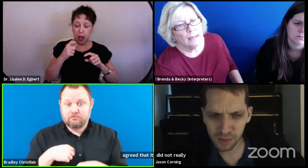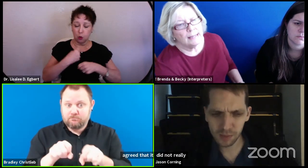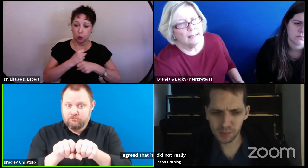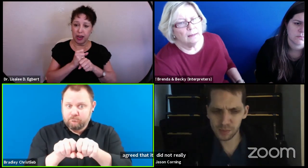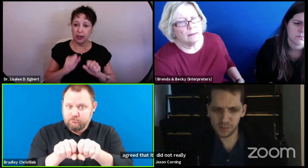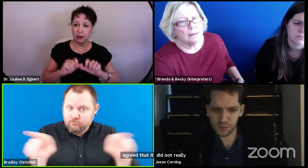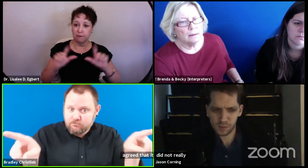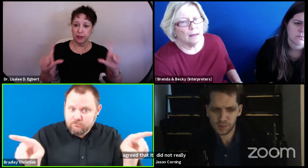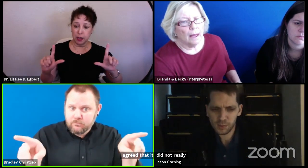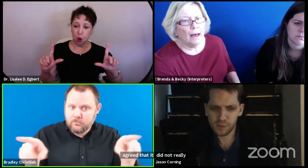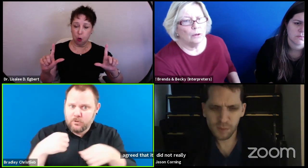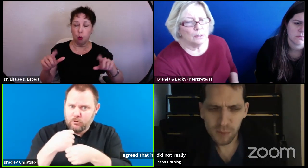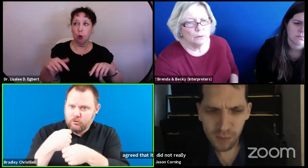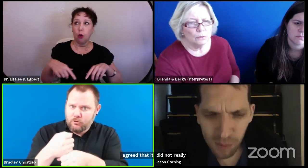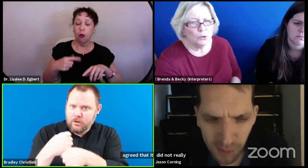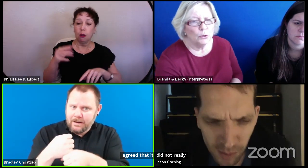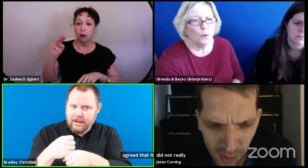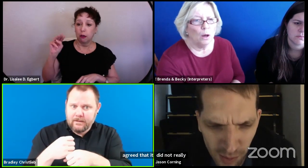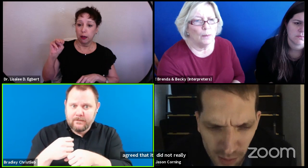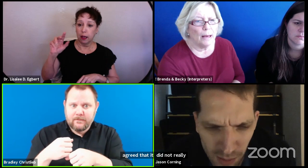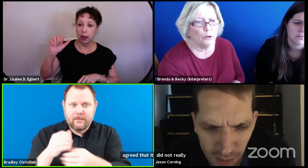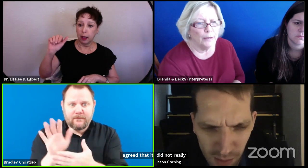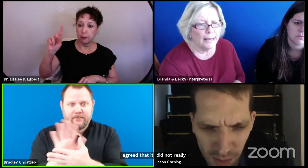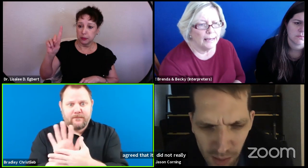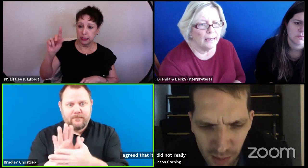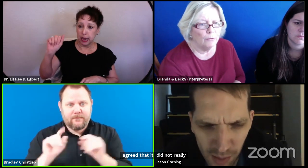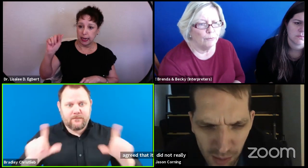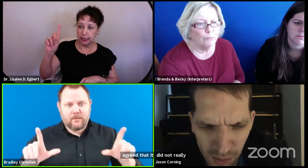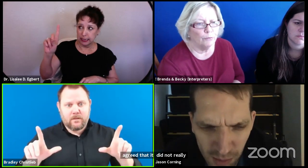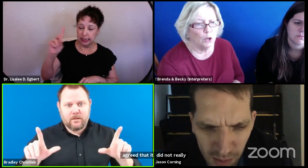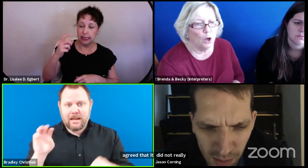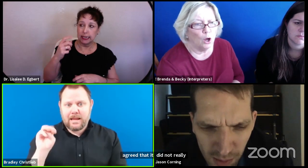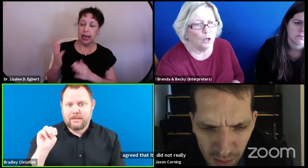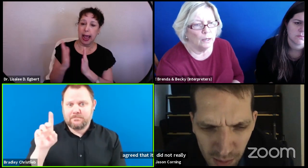I sent out to you all about creating a vlog.